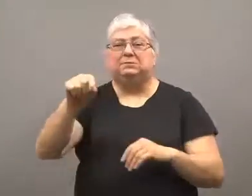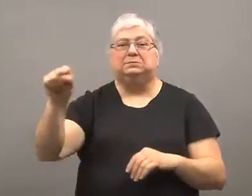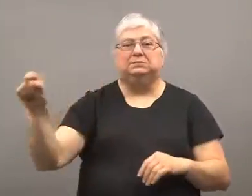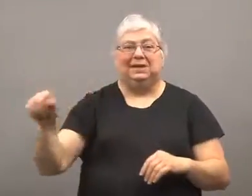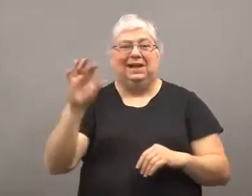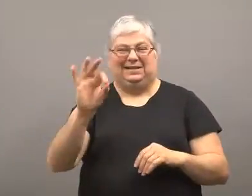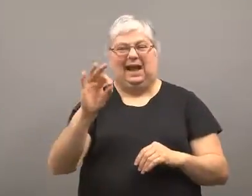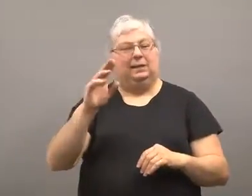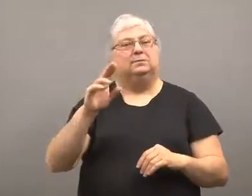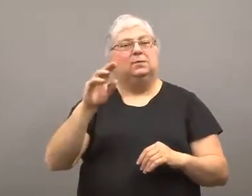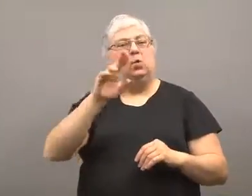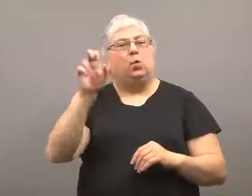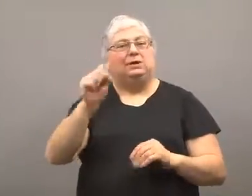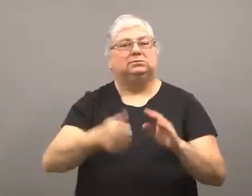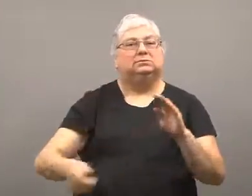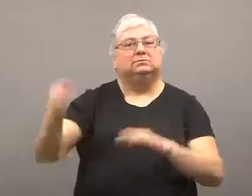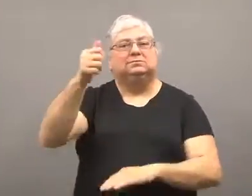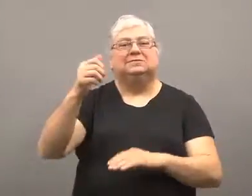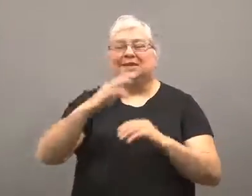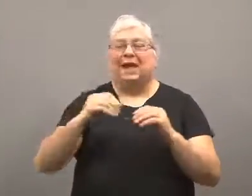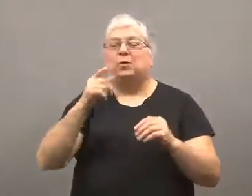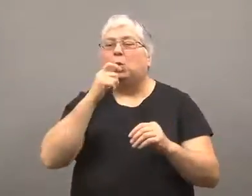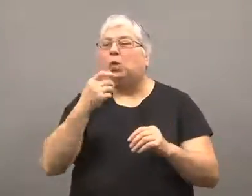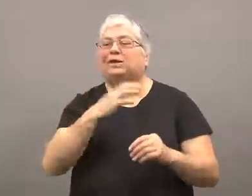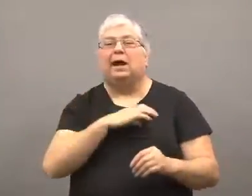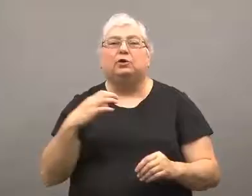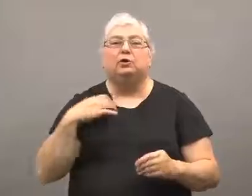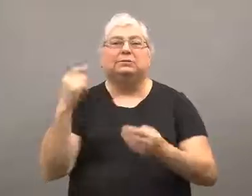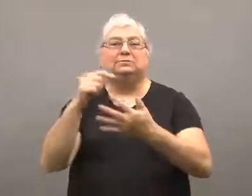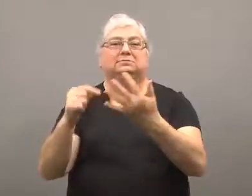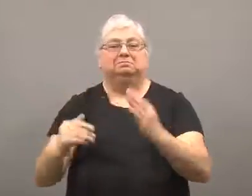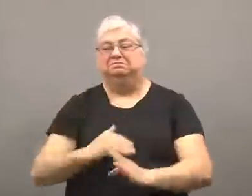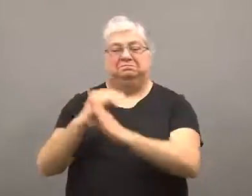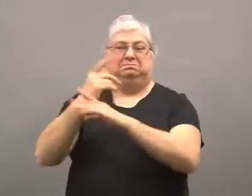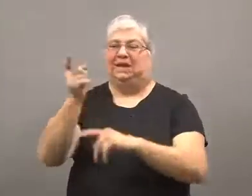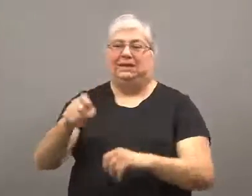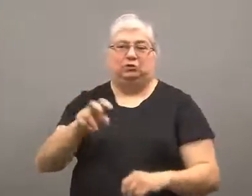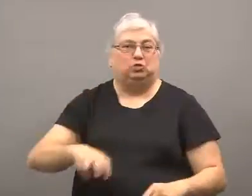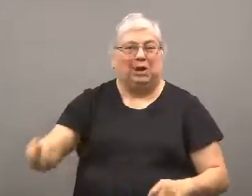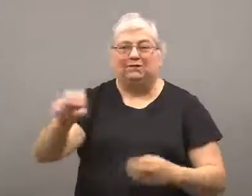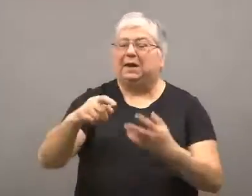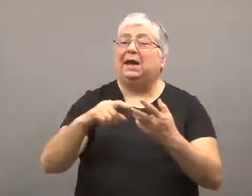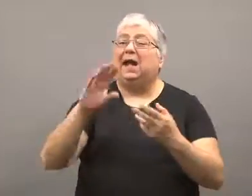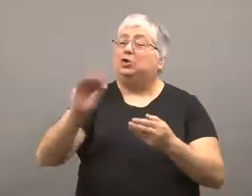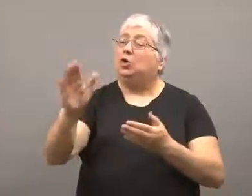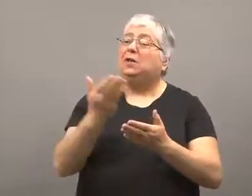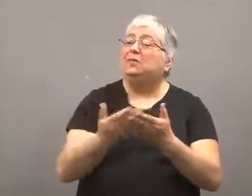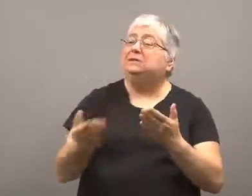nine U.S. officials and some members of Congress.